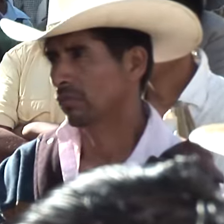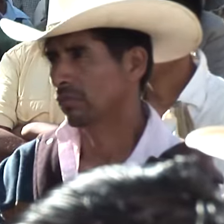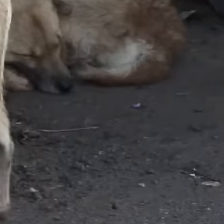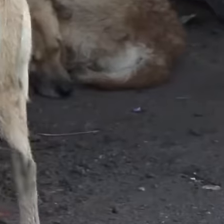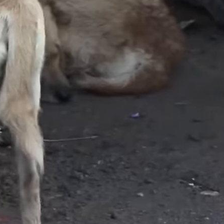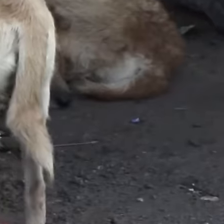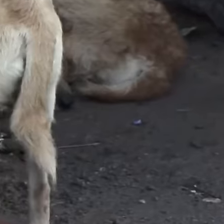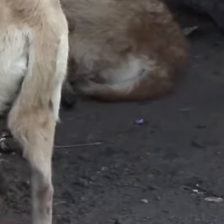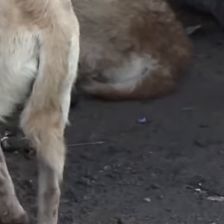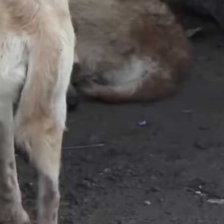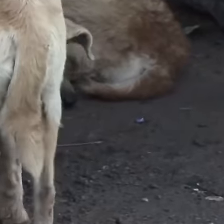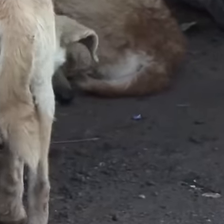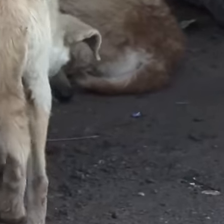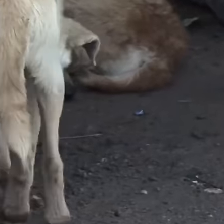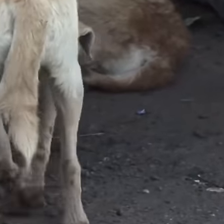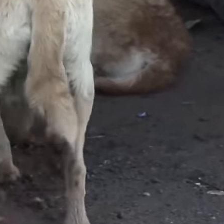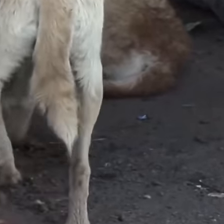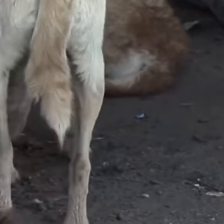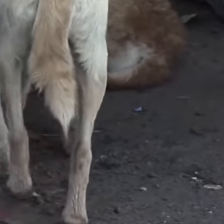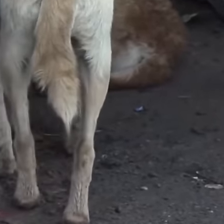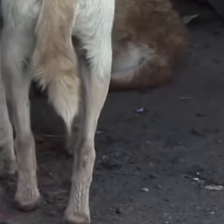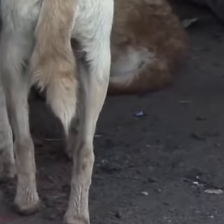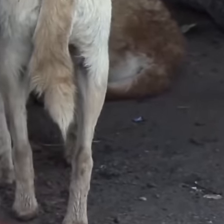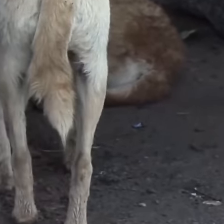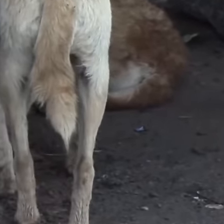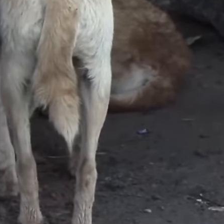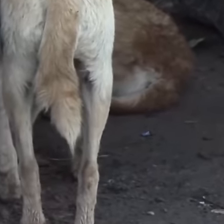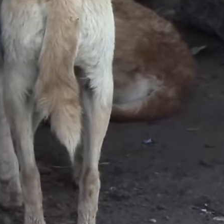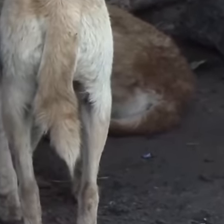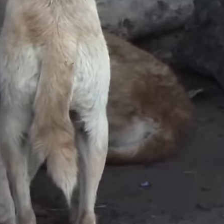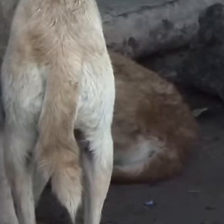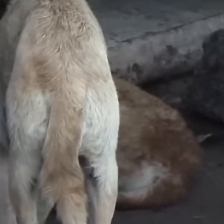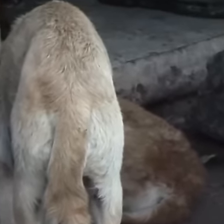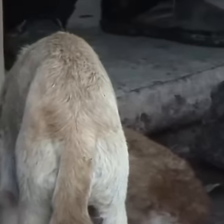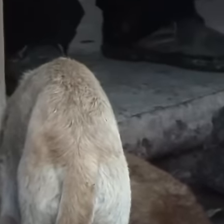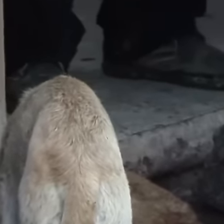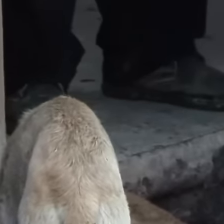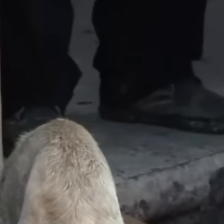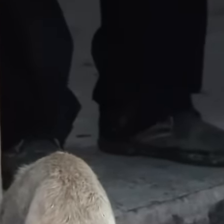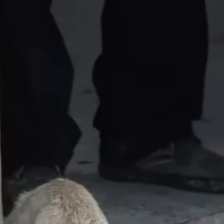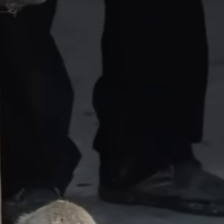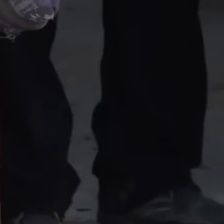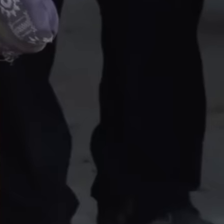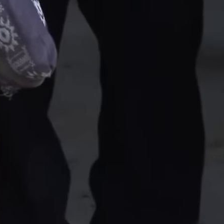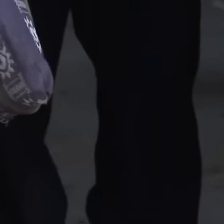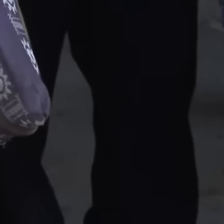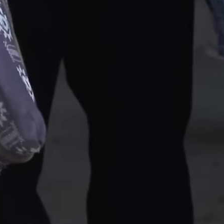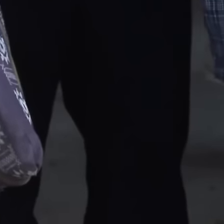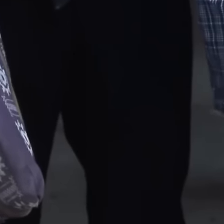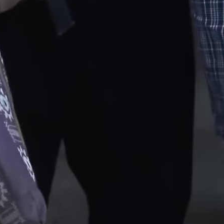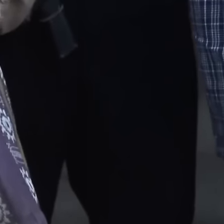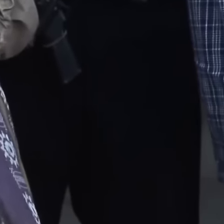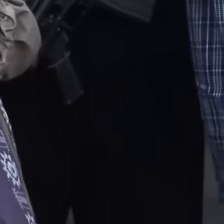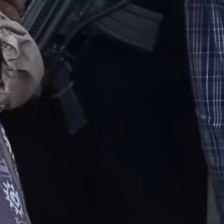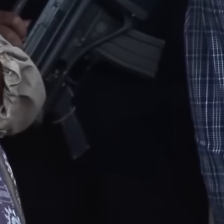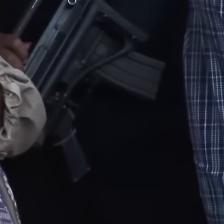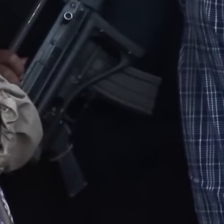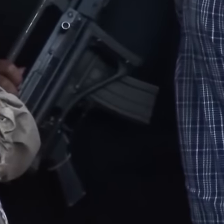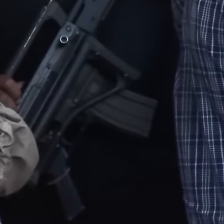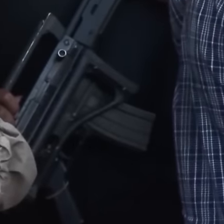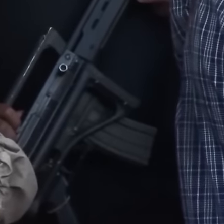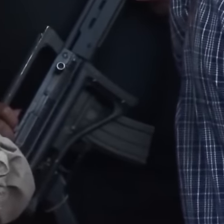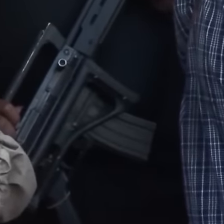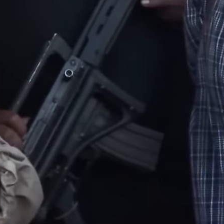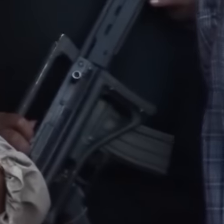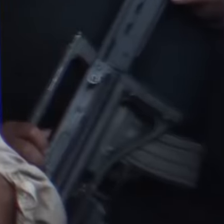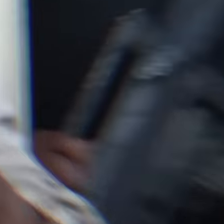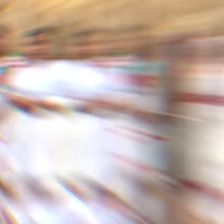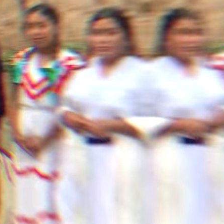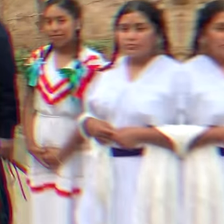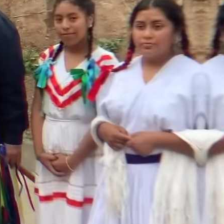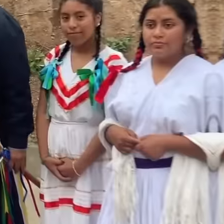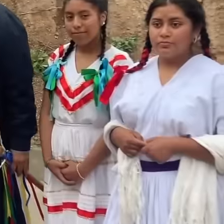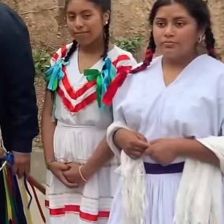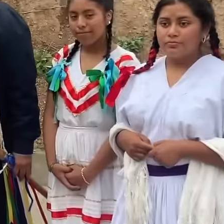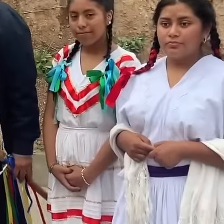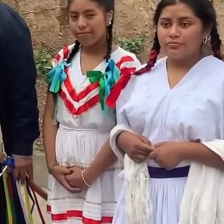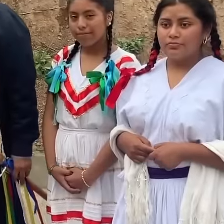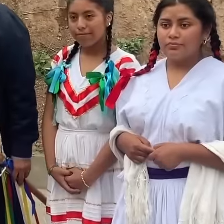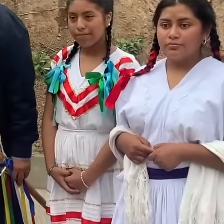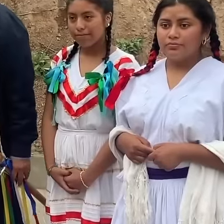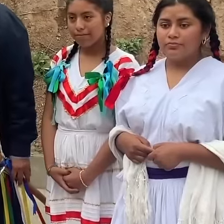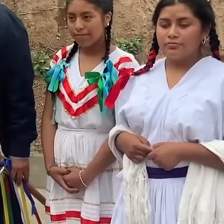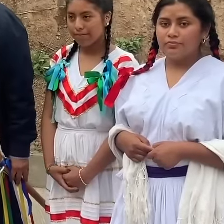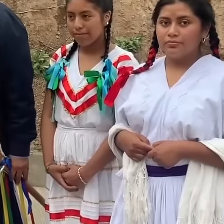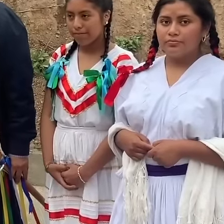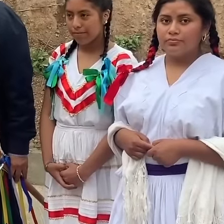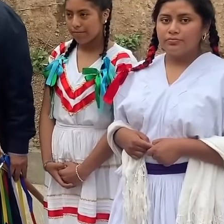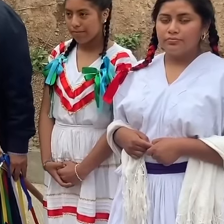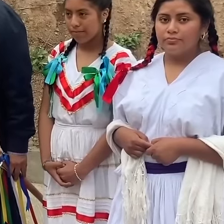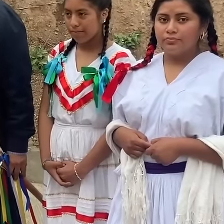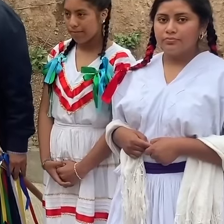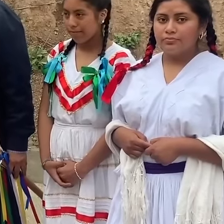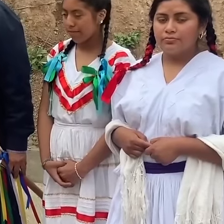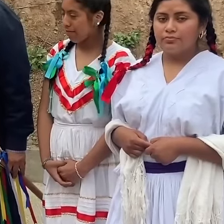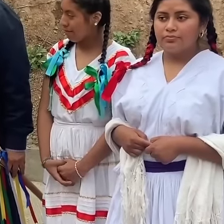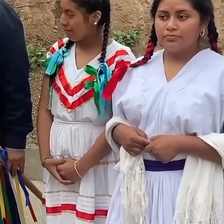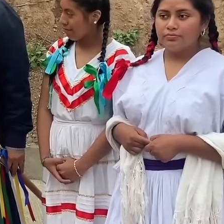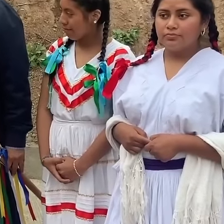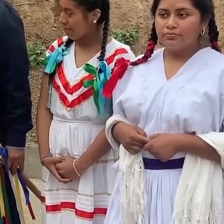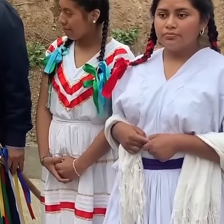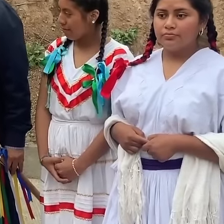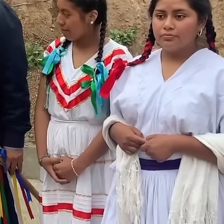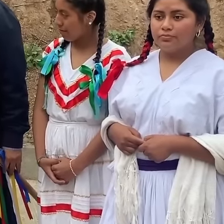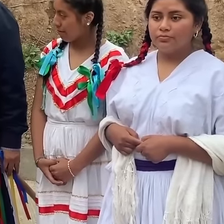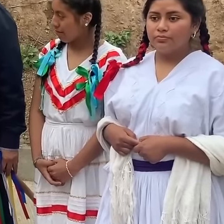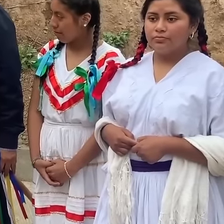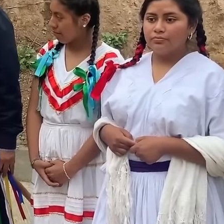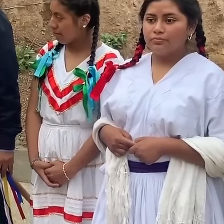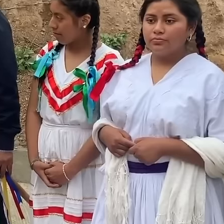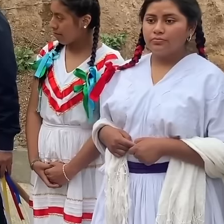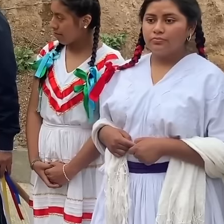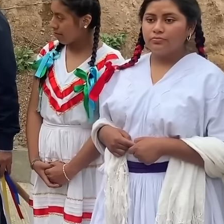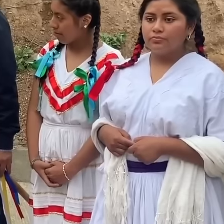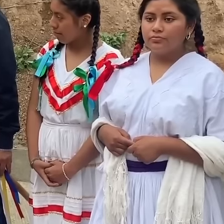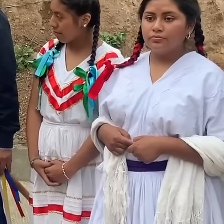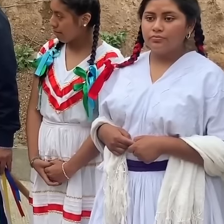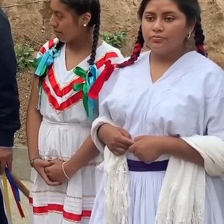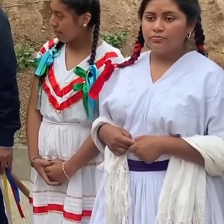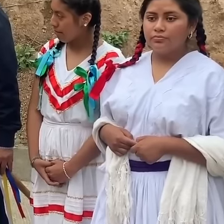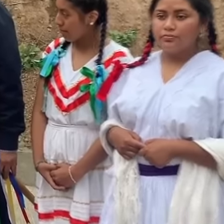misery with great work, the president of Mexico Andrés Manuel López Obrador has been reporting